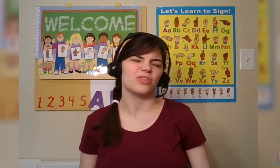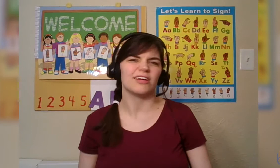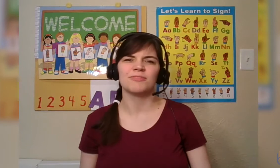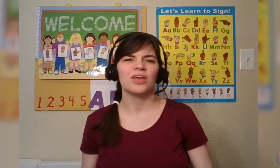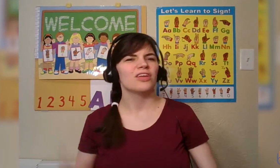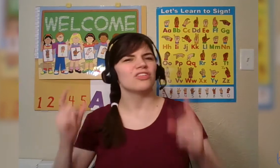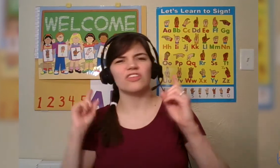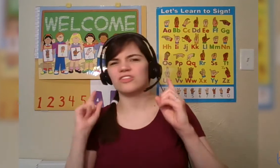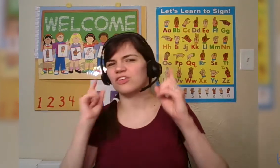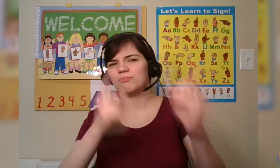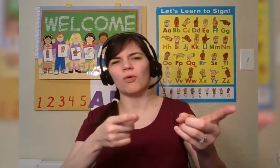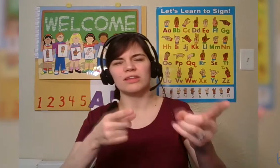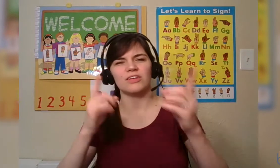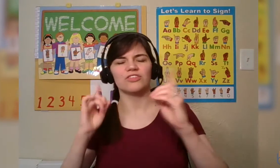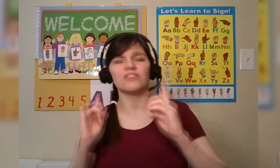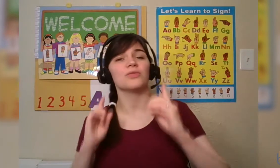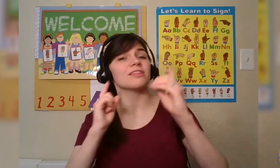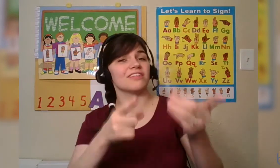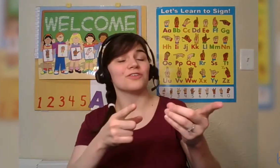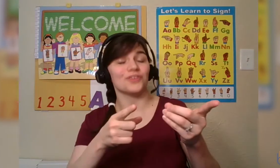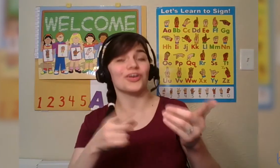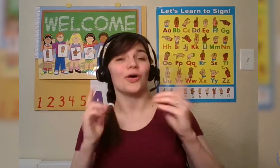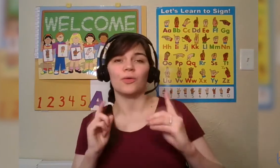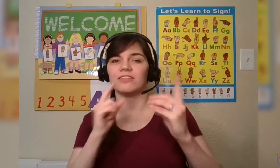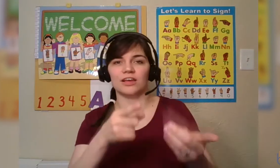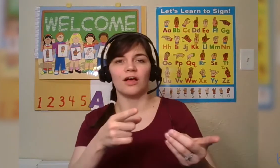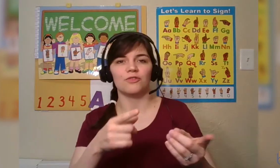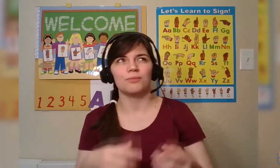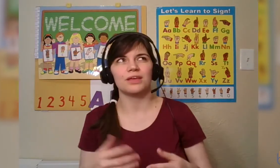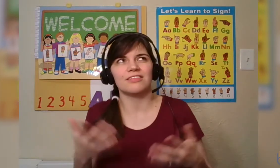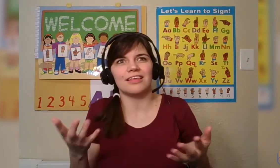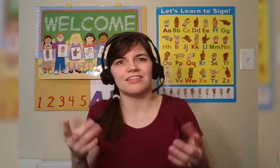"there." Just point or just doing the sign for "go" is enough because in the